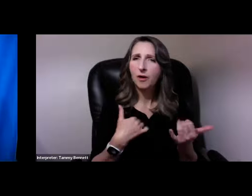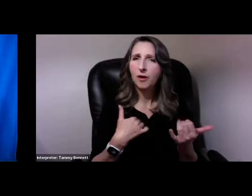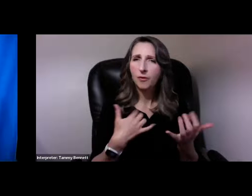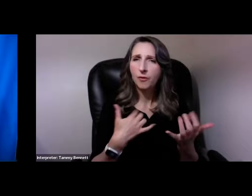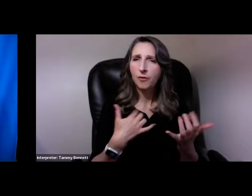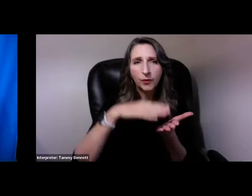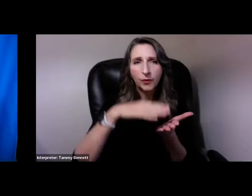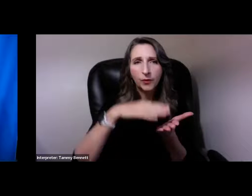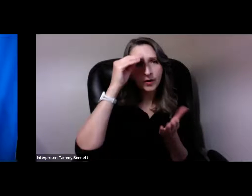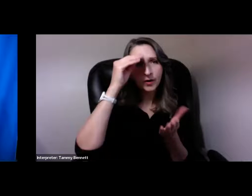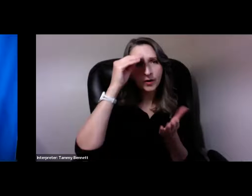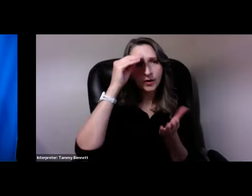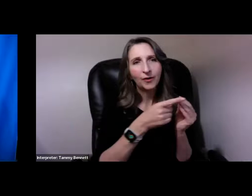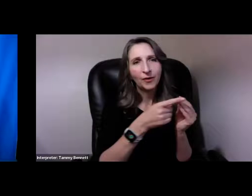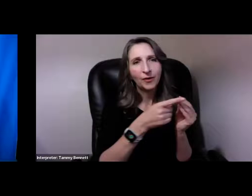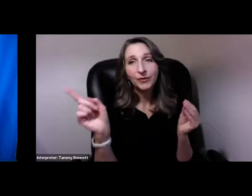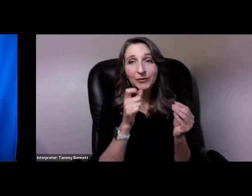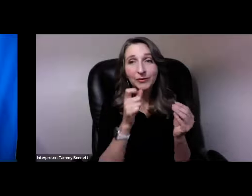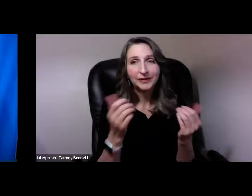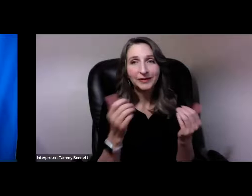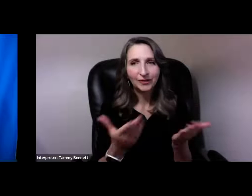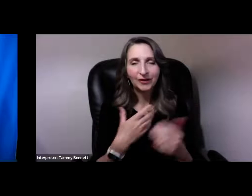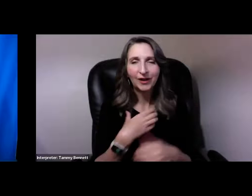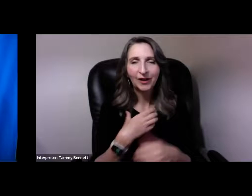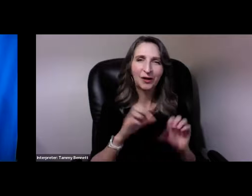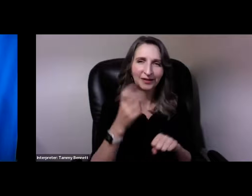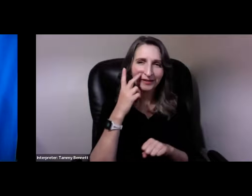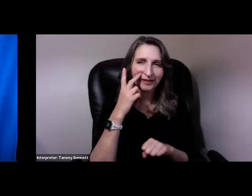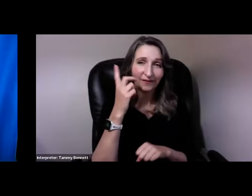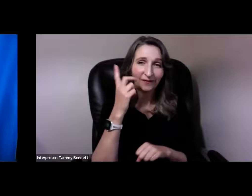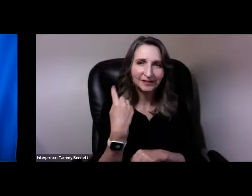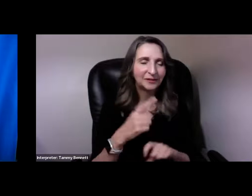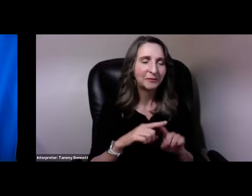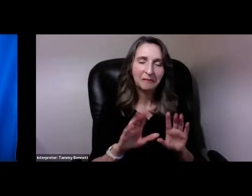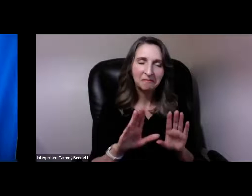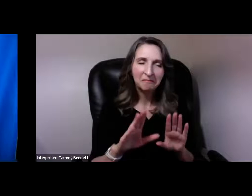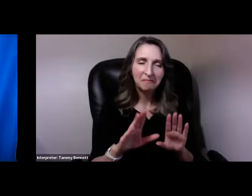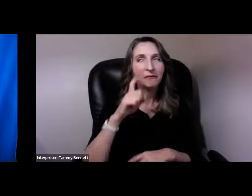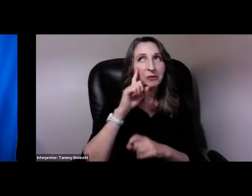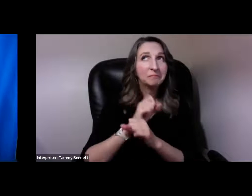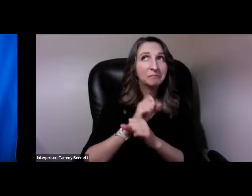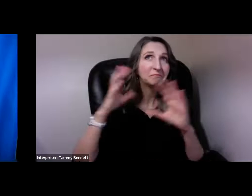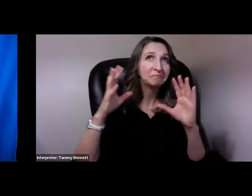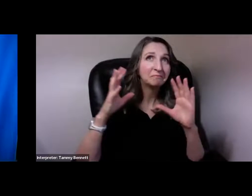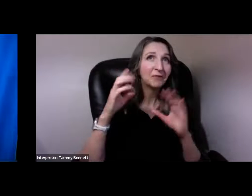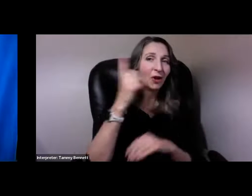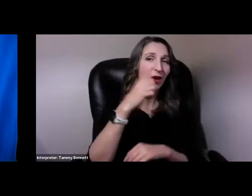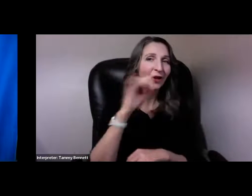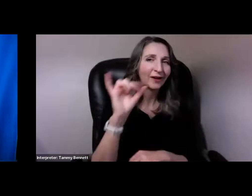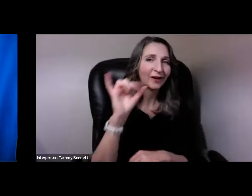I wish I could see faces. but I'll just have to imagine you guys, for now and then maybe later on we can turn on our cameras at the end.